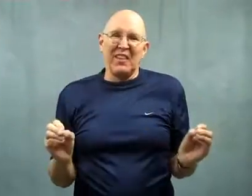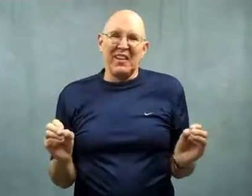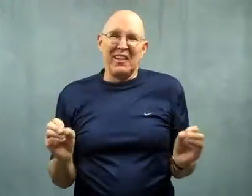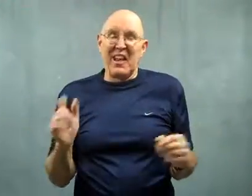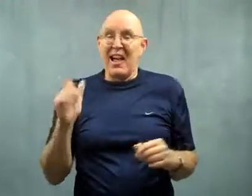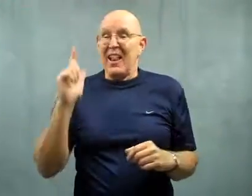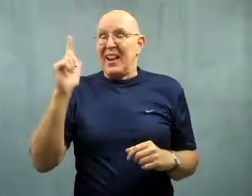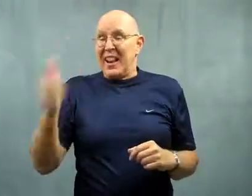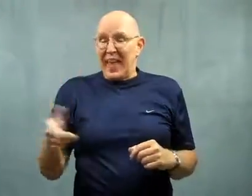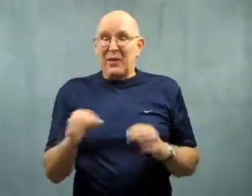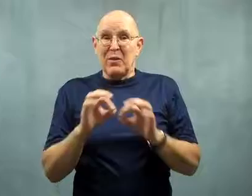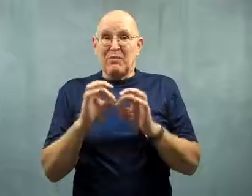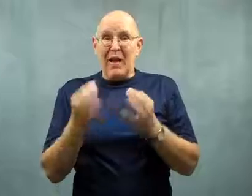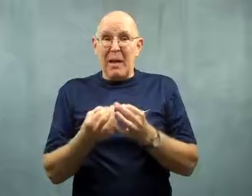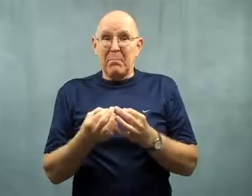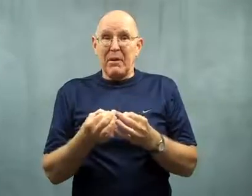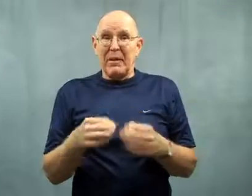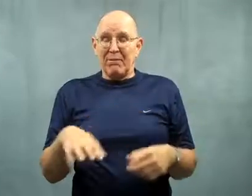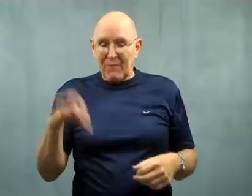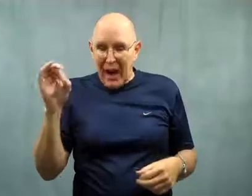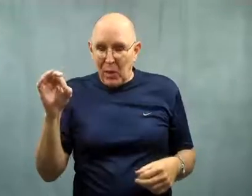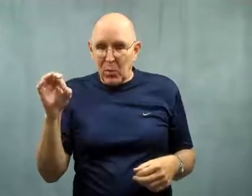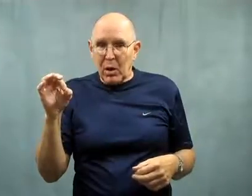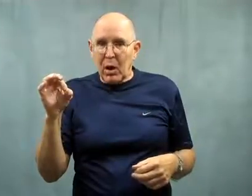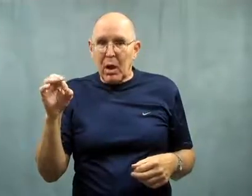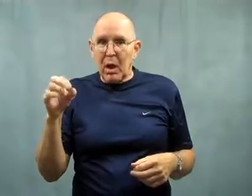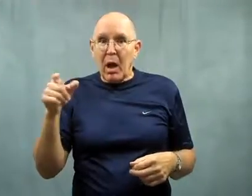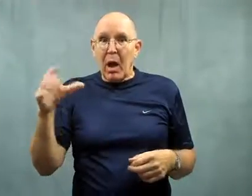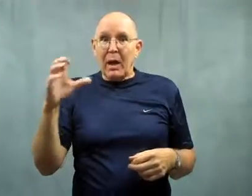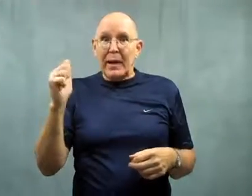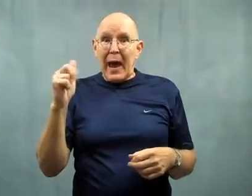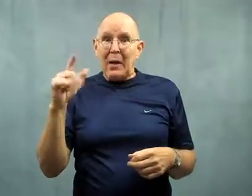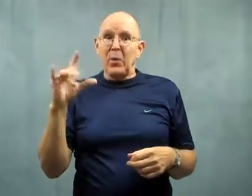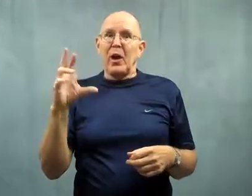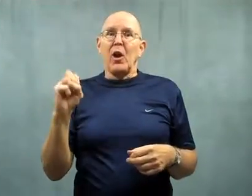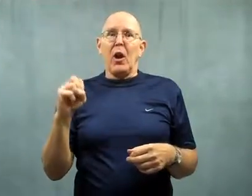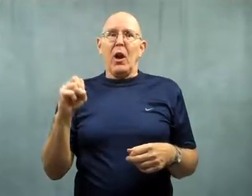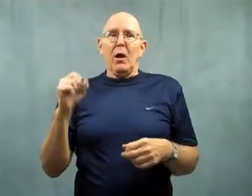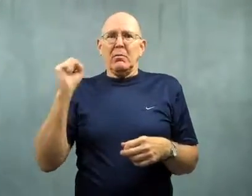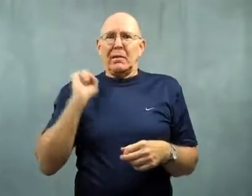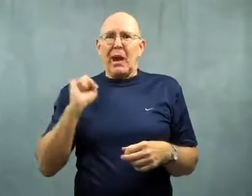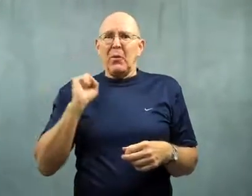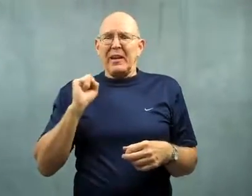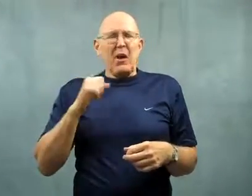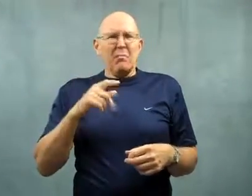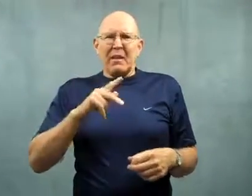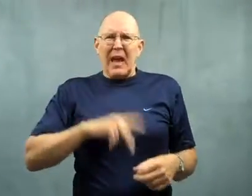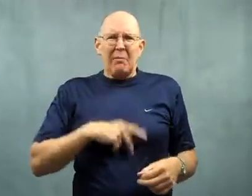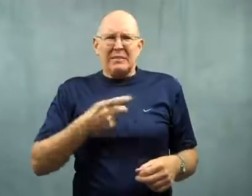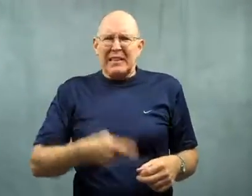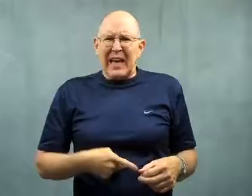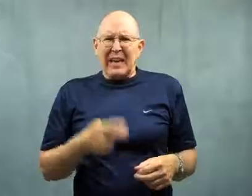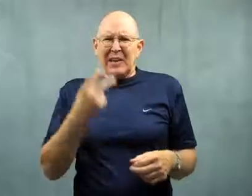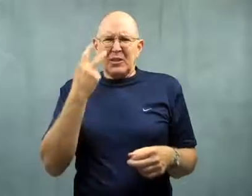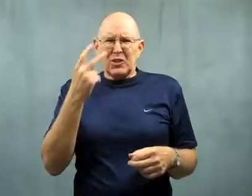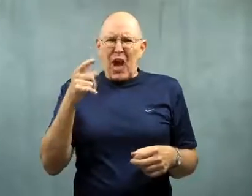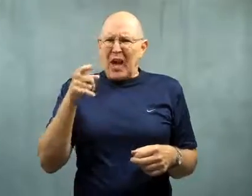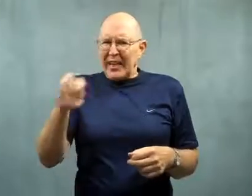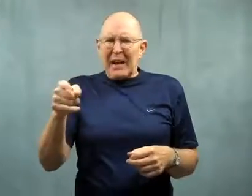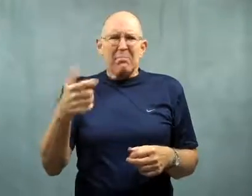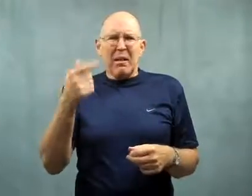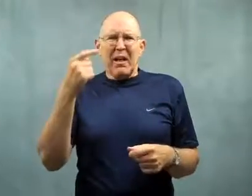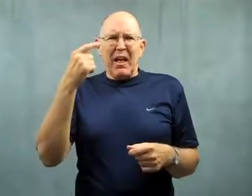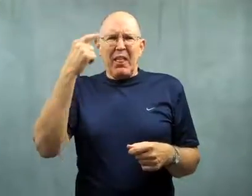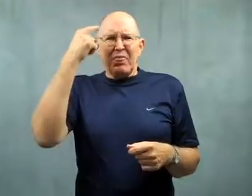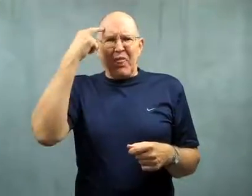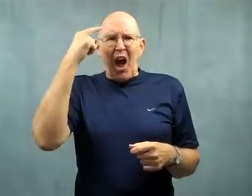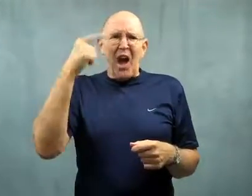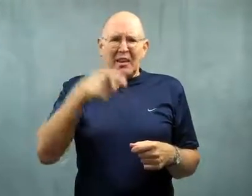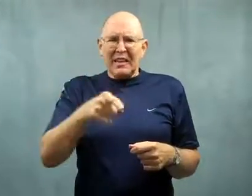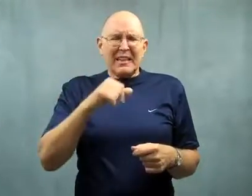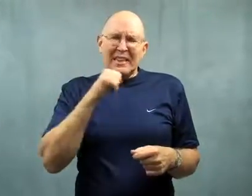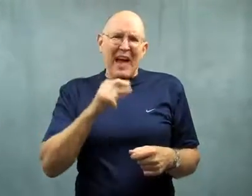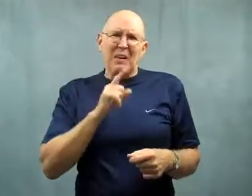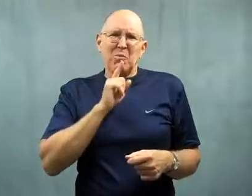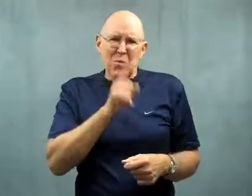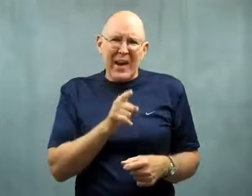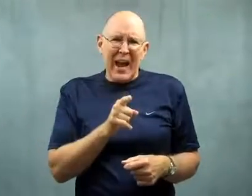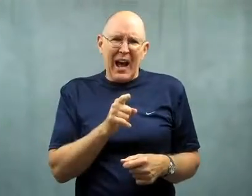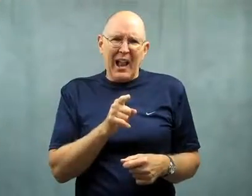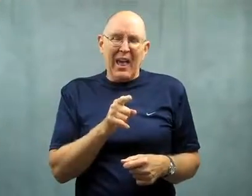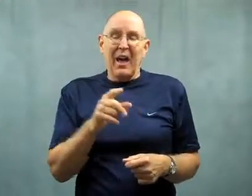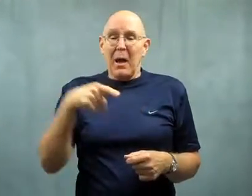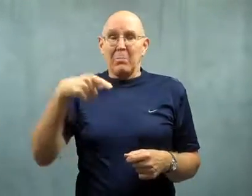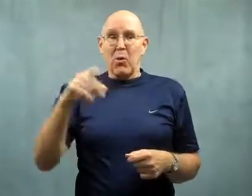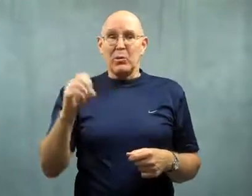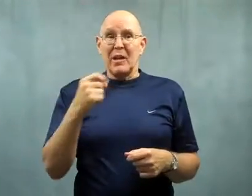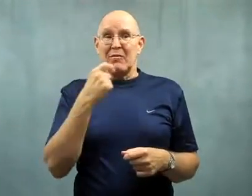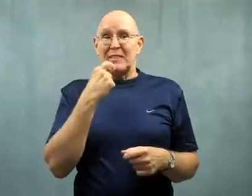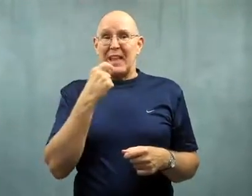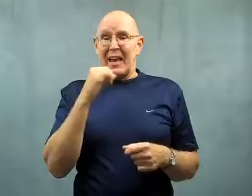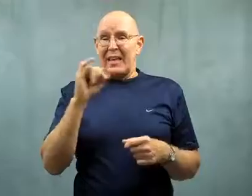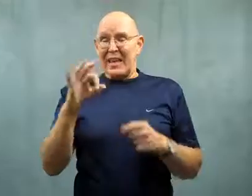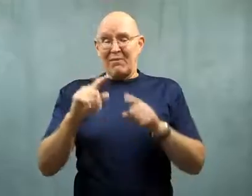The family later found the body. The carrier was upset.